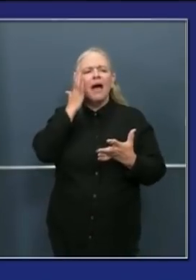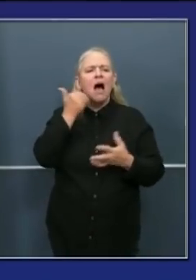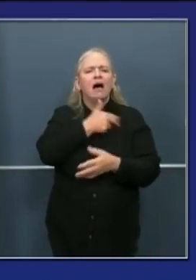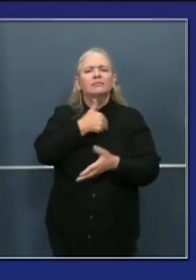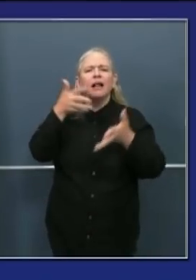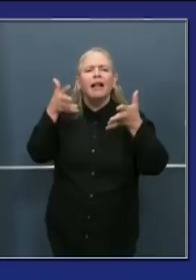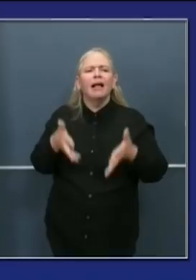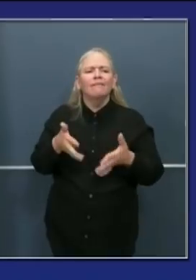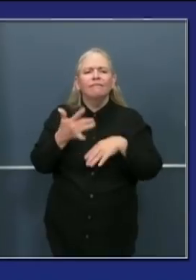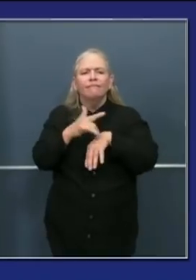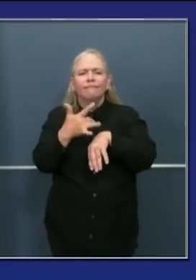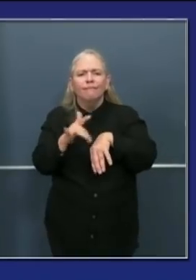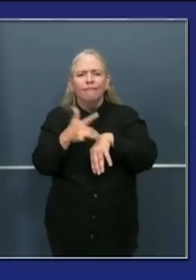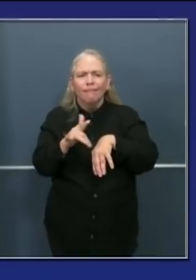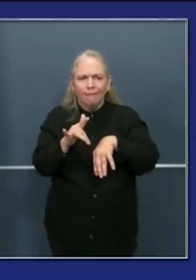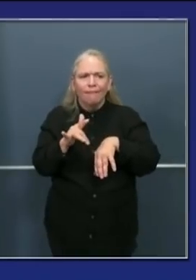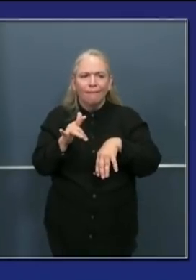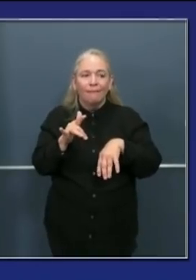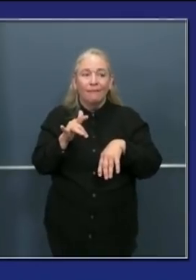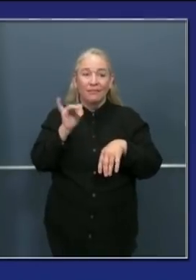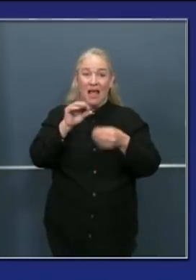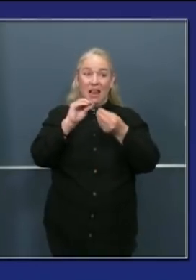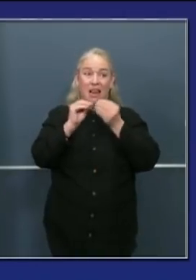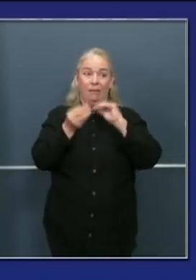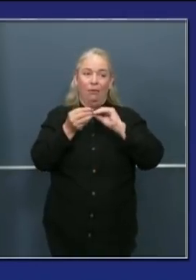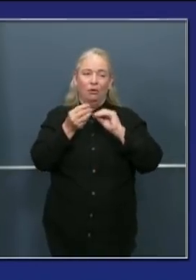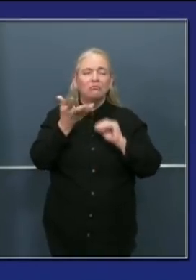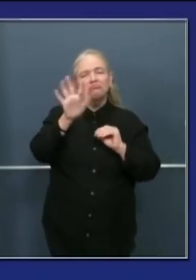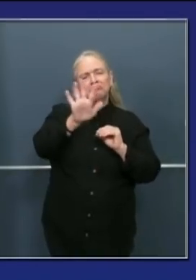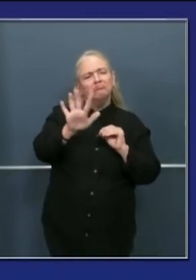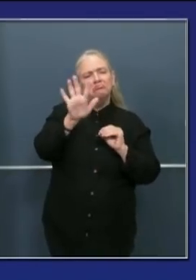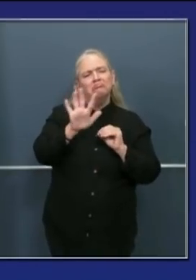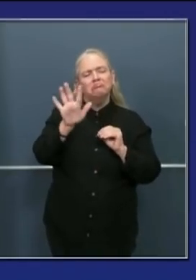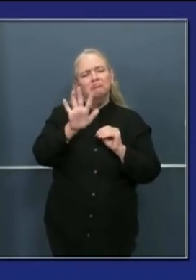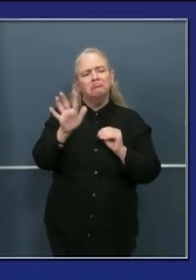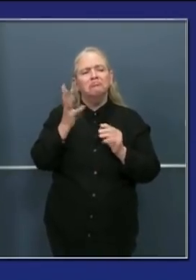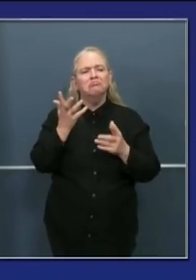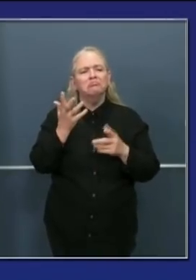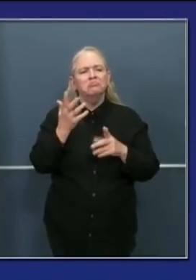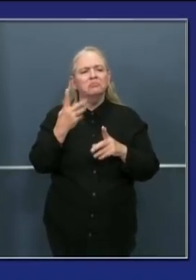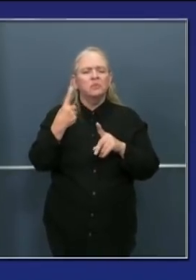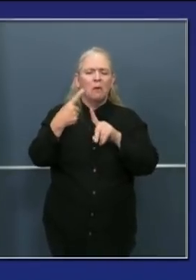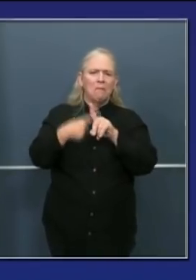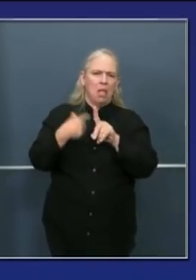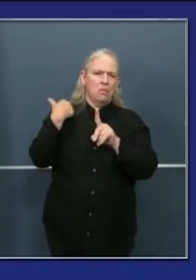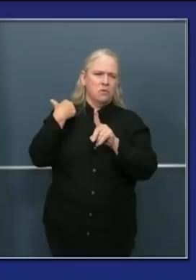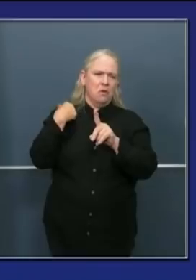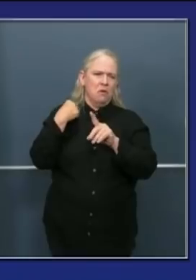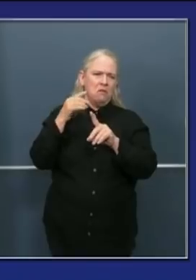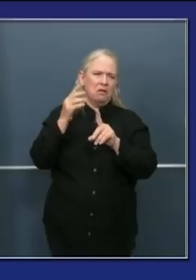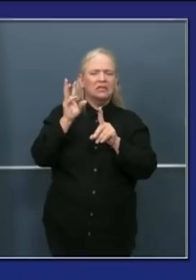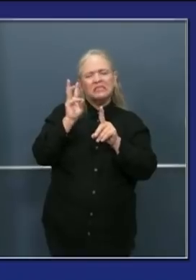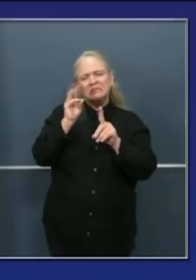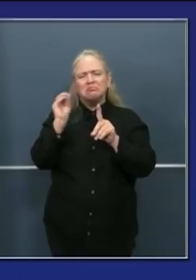HOSPITALIZATIONS RISE AND WE FOCUS IN ON OUR SYSTEM CAPACITY AND HEALTHCARE CAPACITY AND